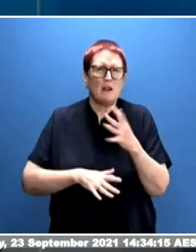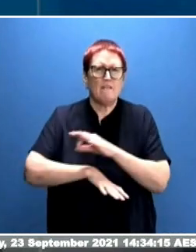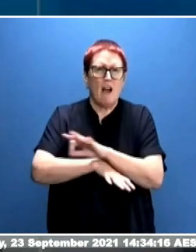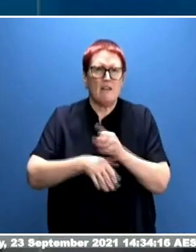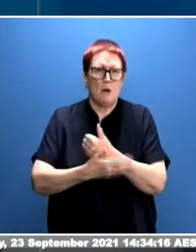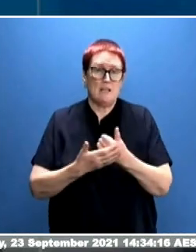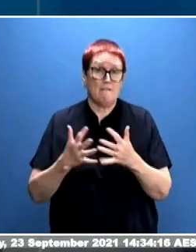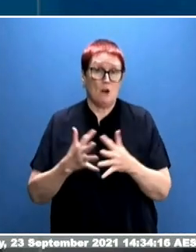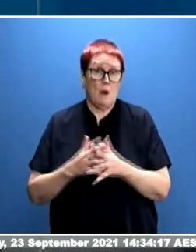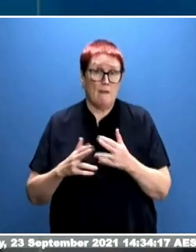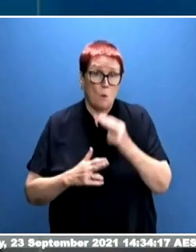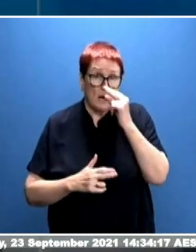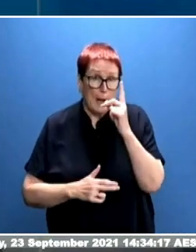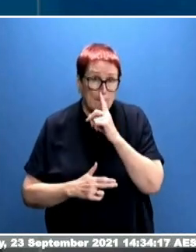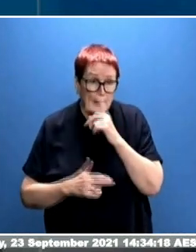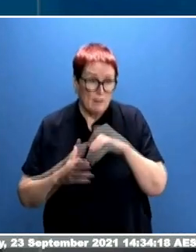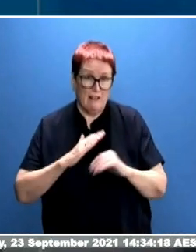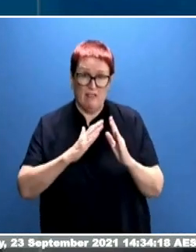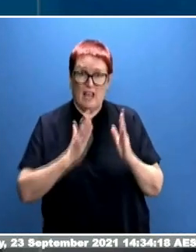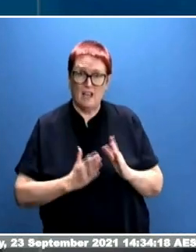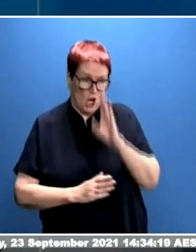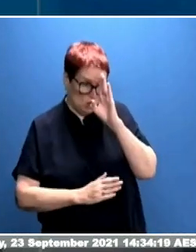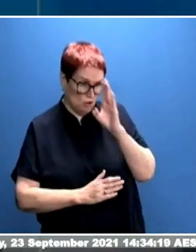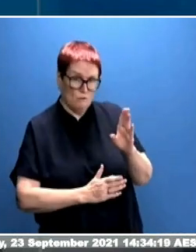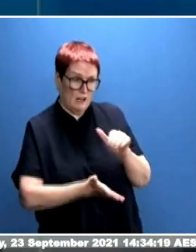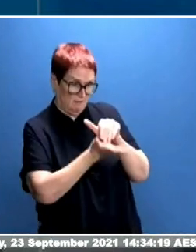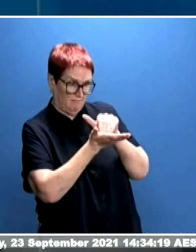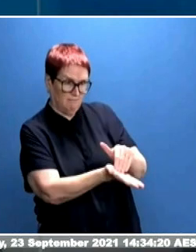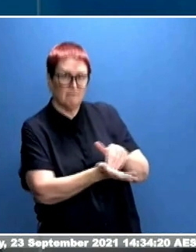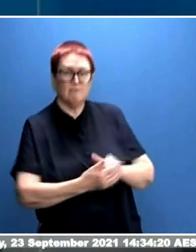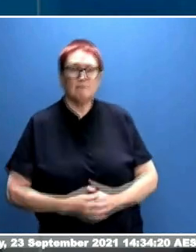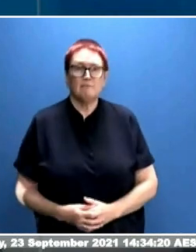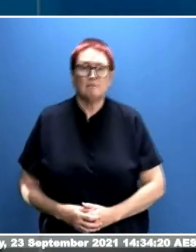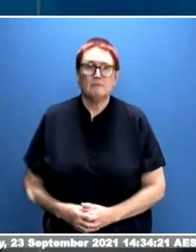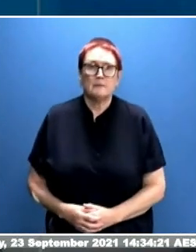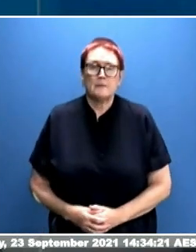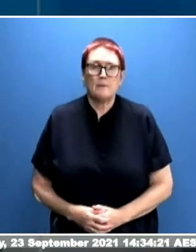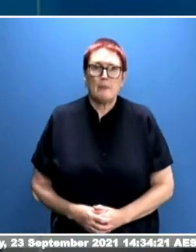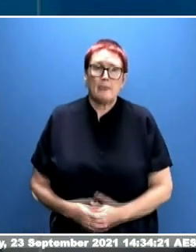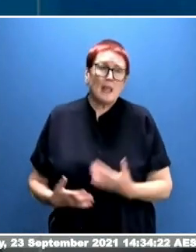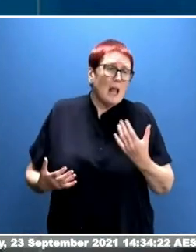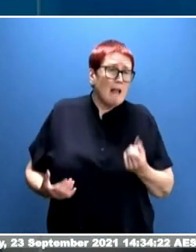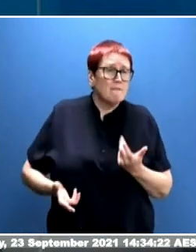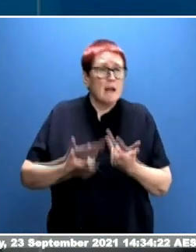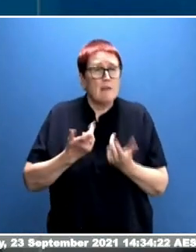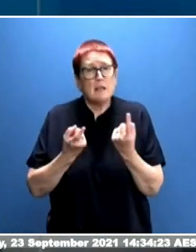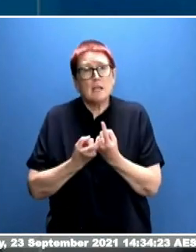people in there, direct intervention. We also have things in place.